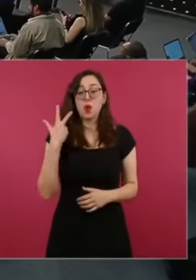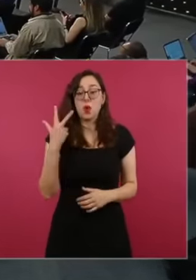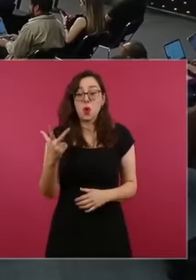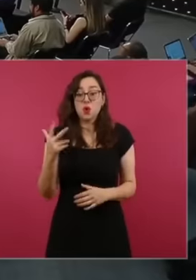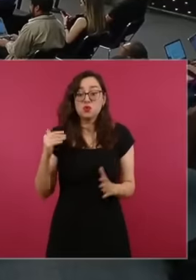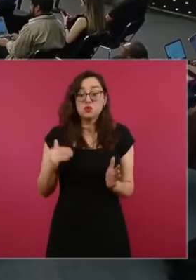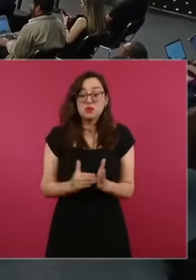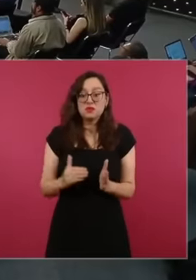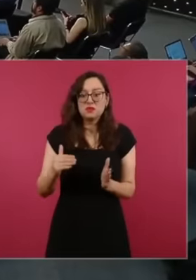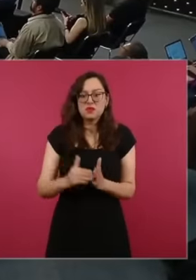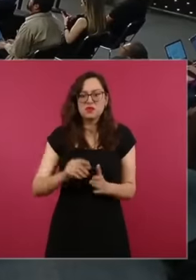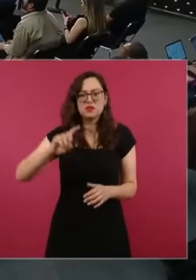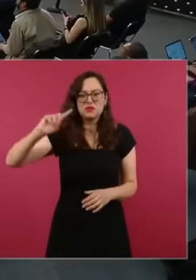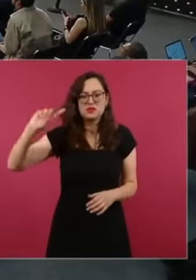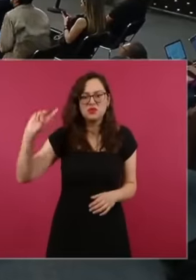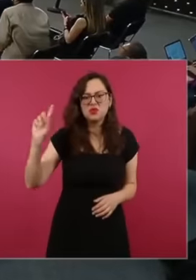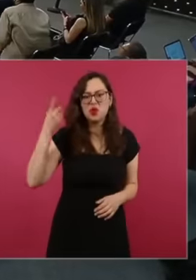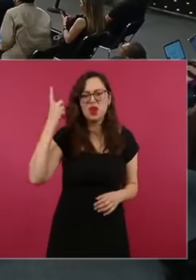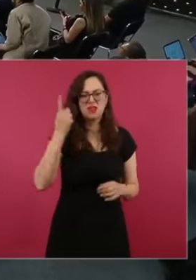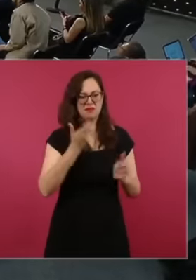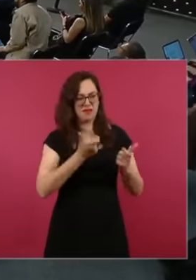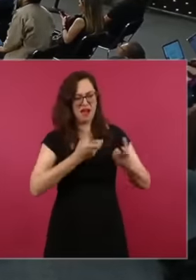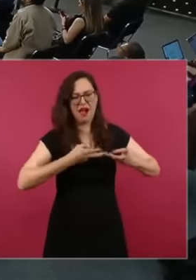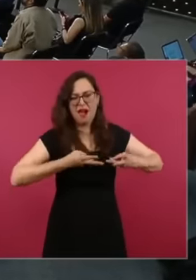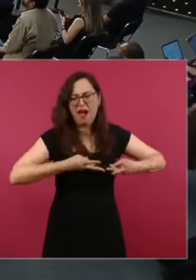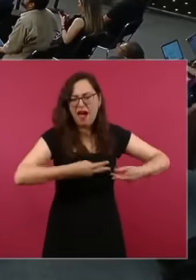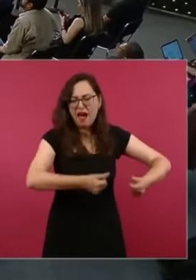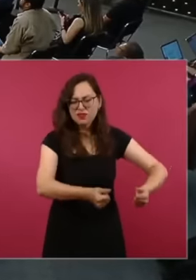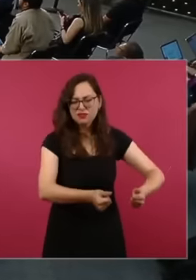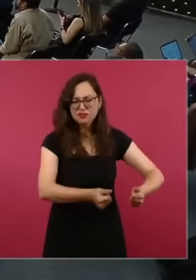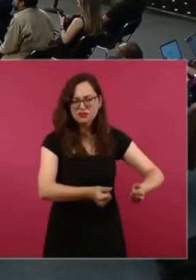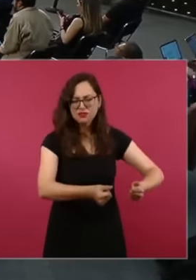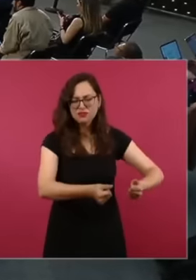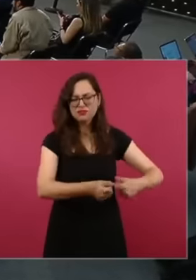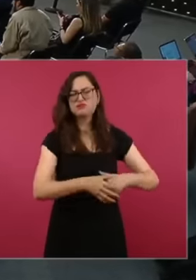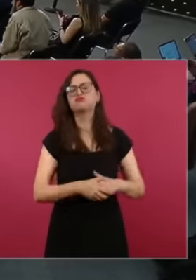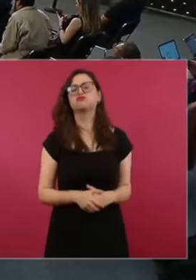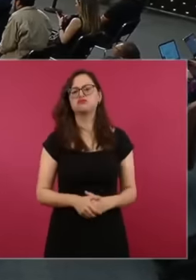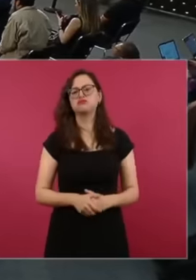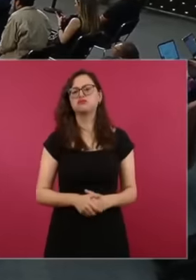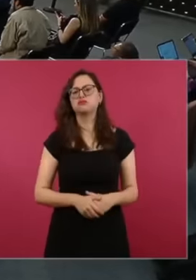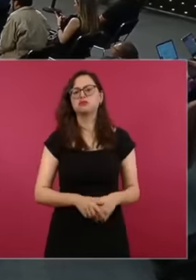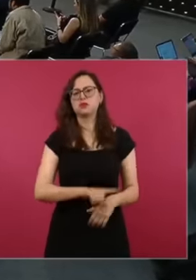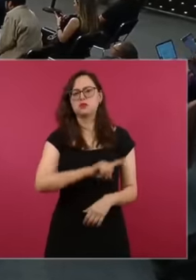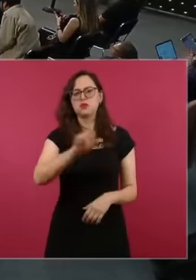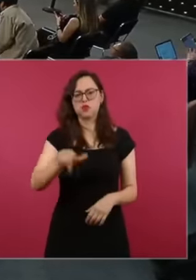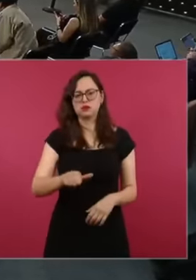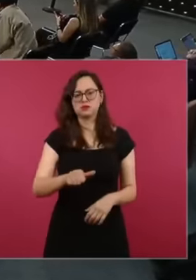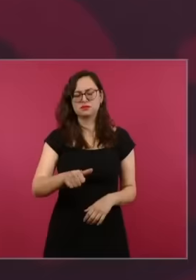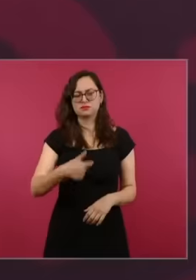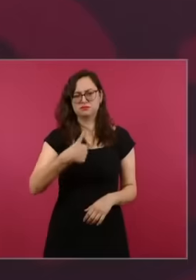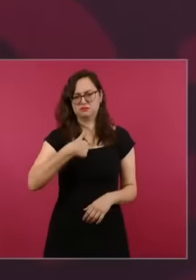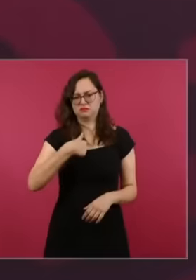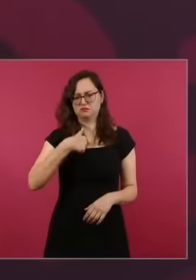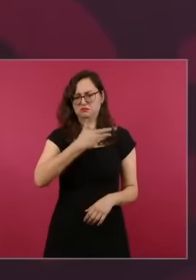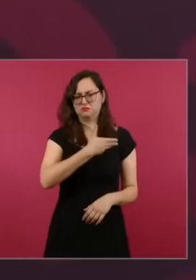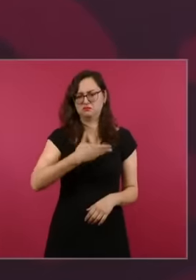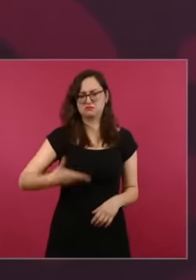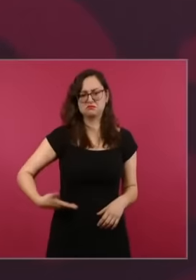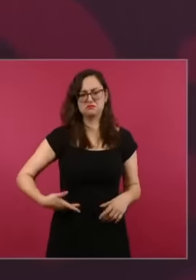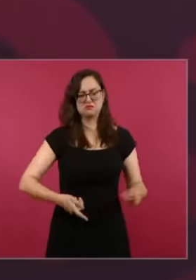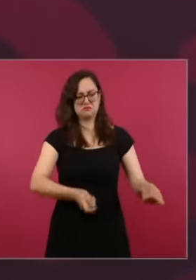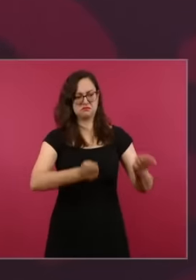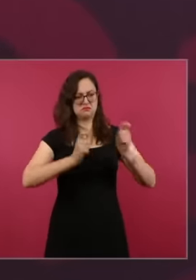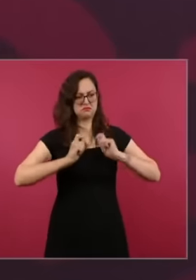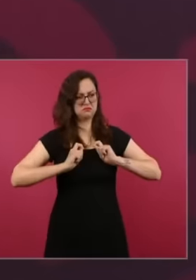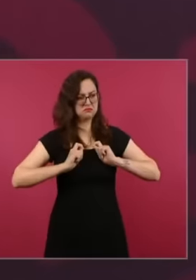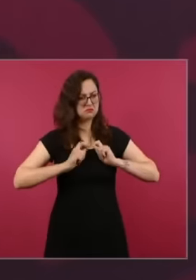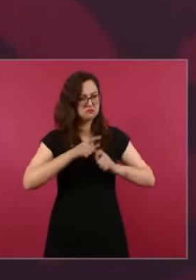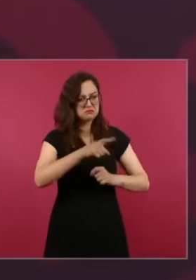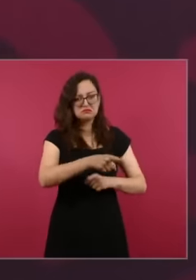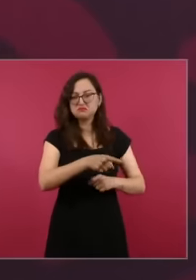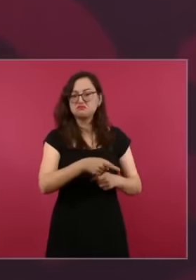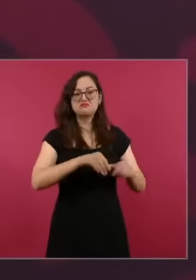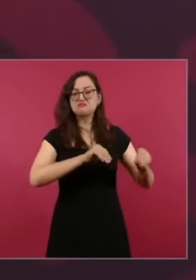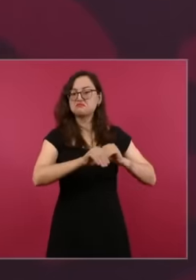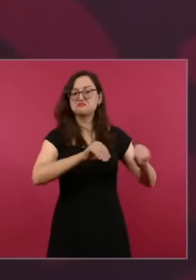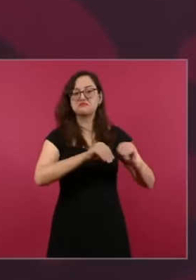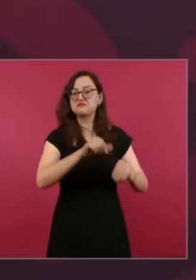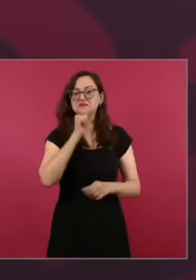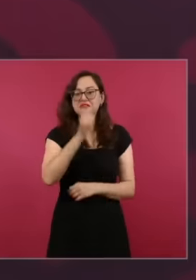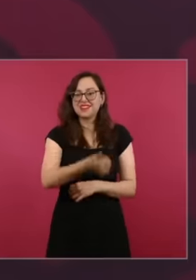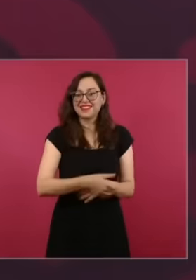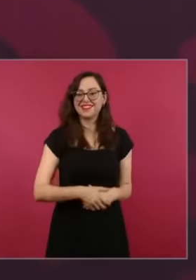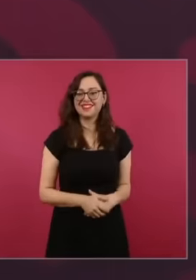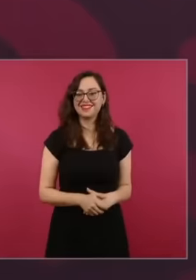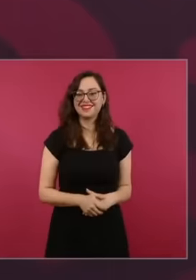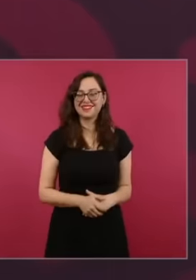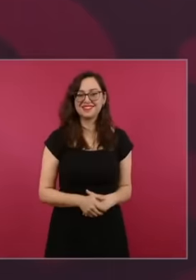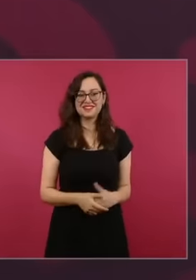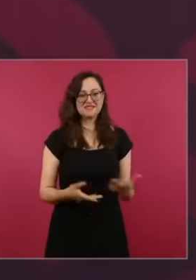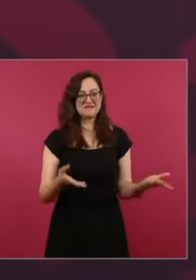dollars and when we arrived that one was stopped and the other two were producing